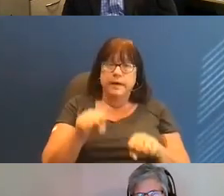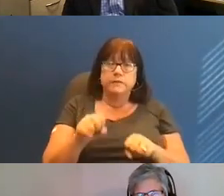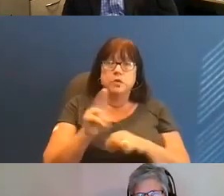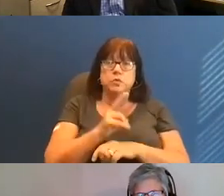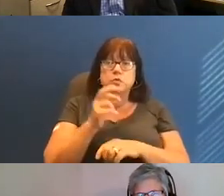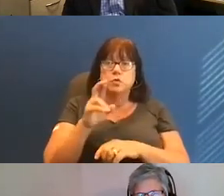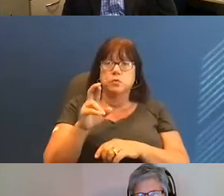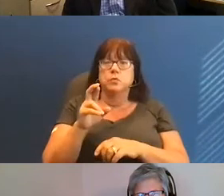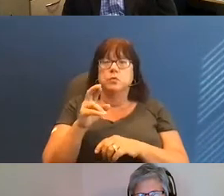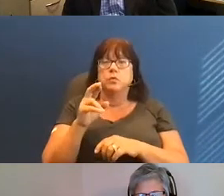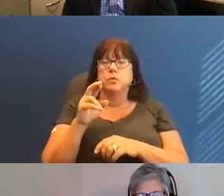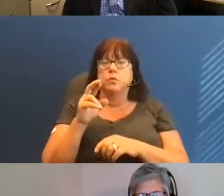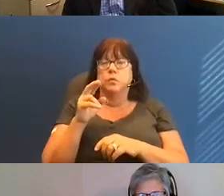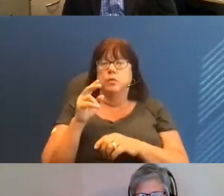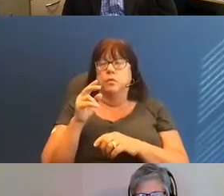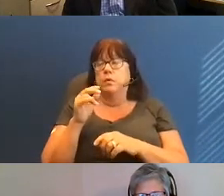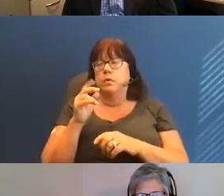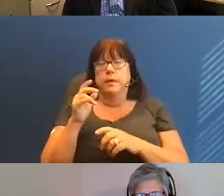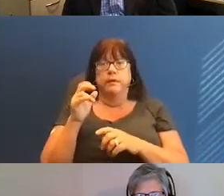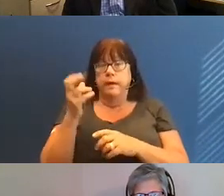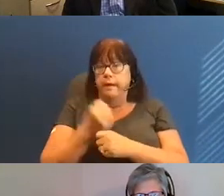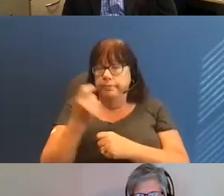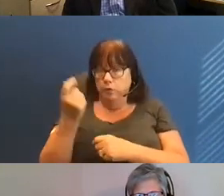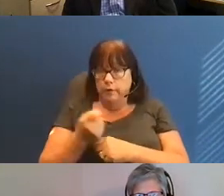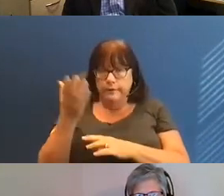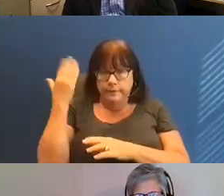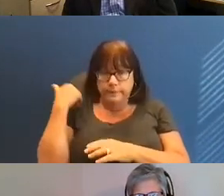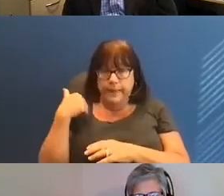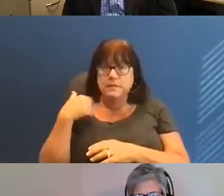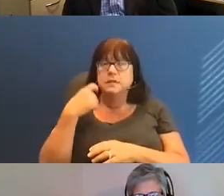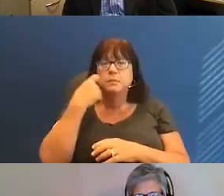The RFP for the latest round of grants went out via an email from the provost's office and an